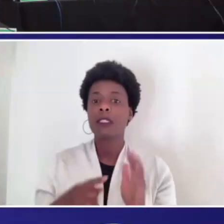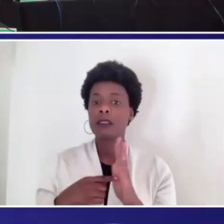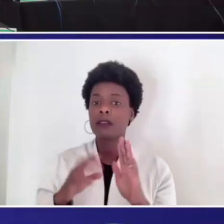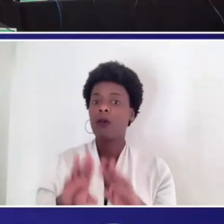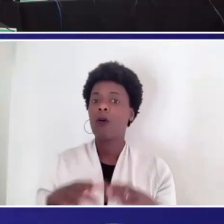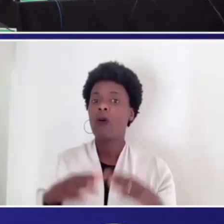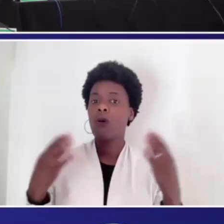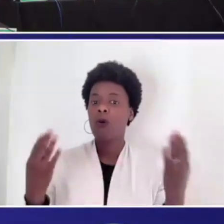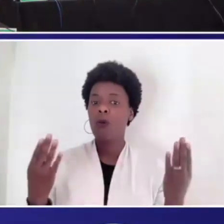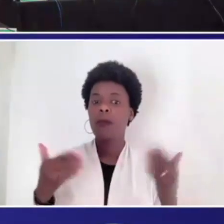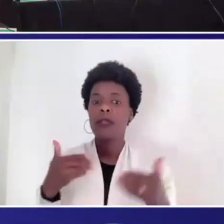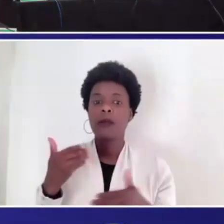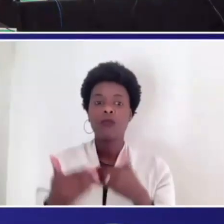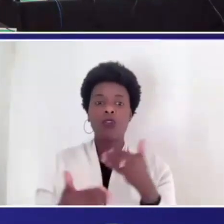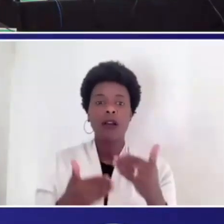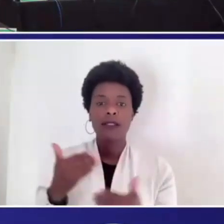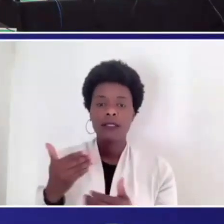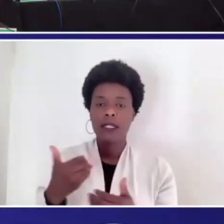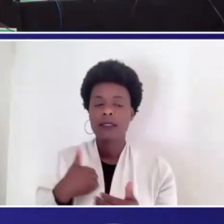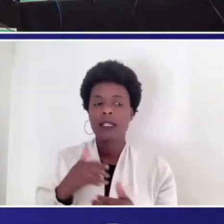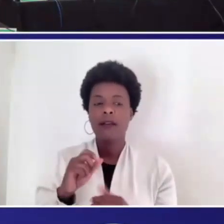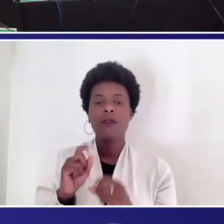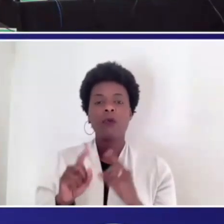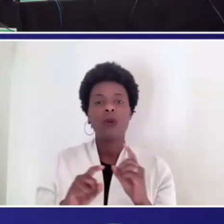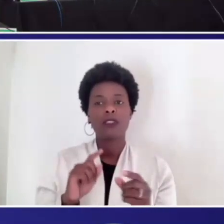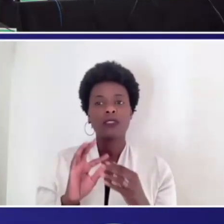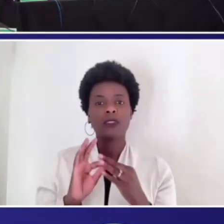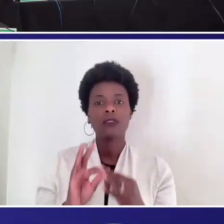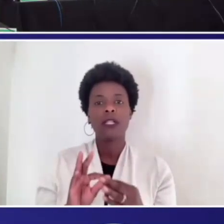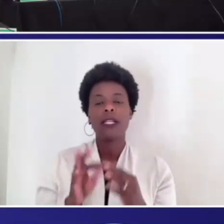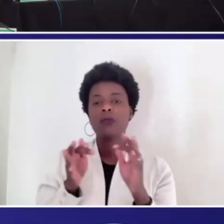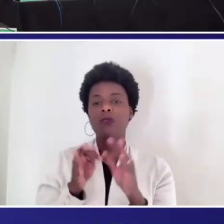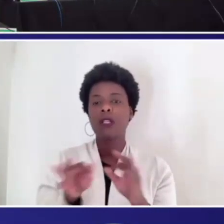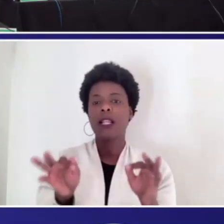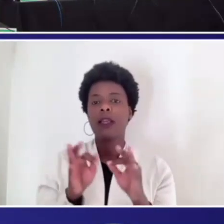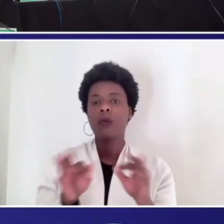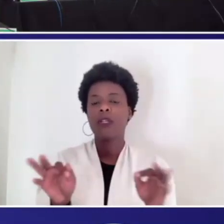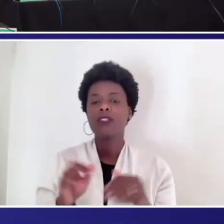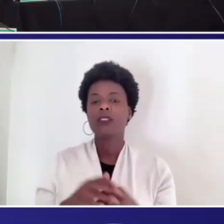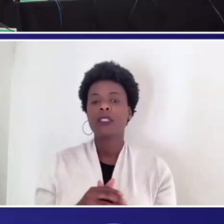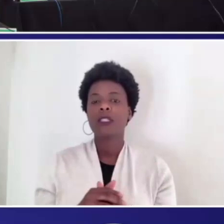I guess I have some questions around the language and whether or not we're locking